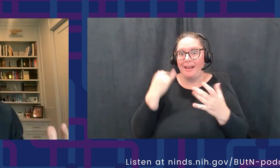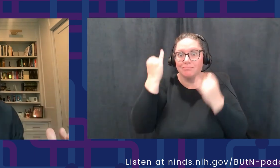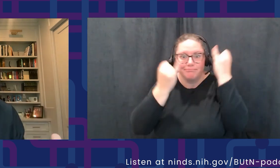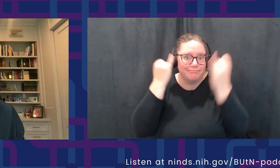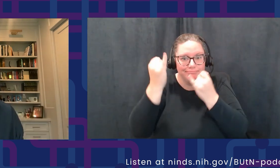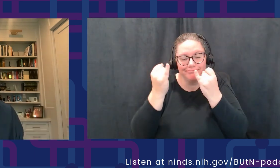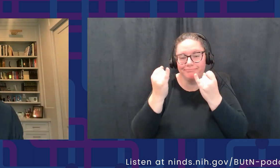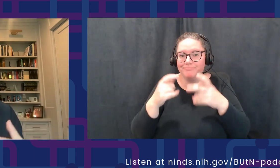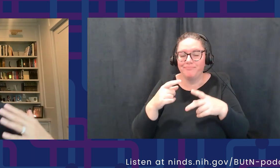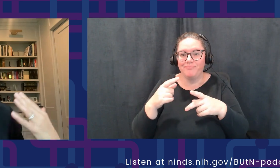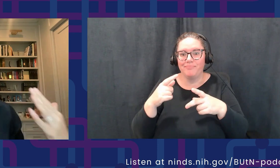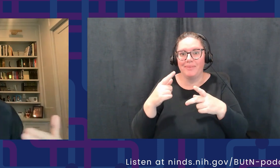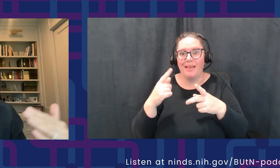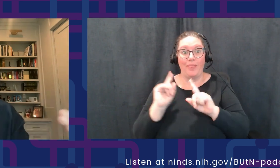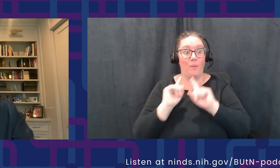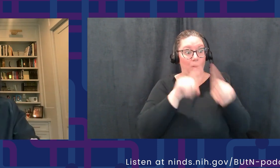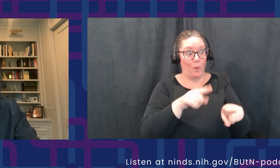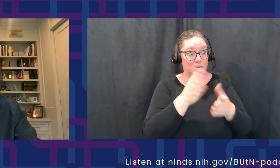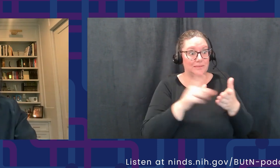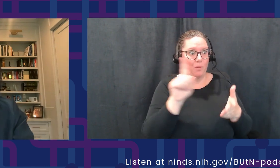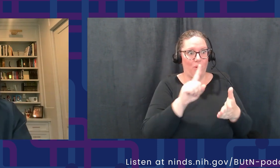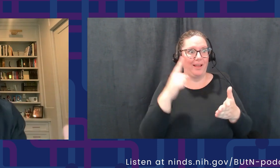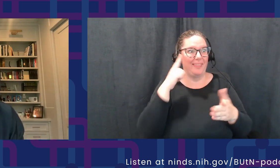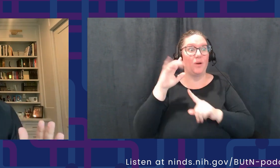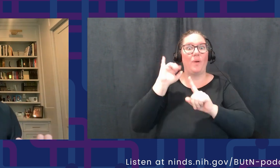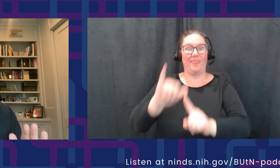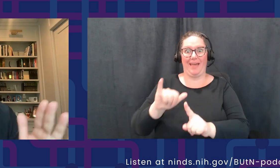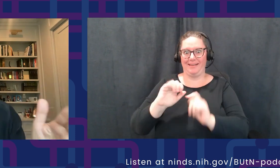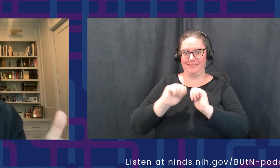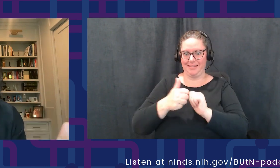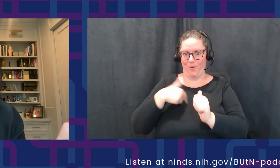ideas and we go somewhere and we think this is the way it is.